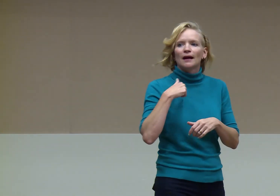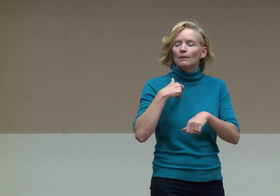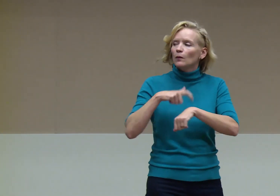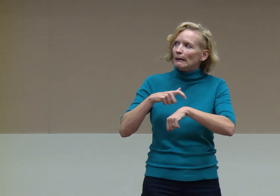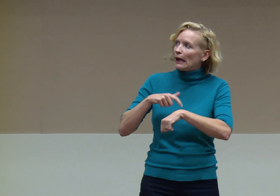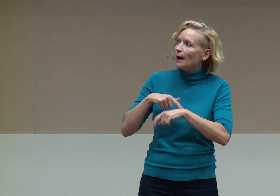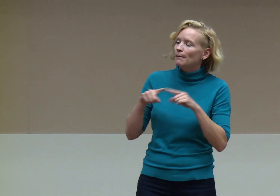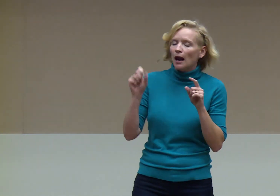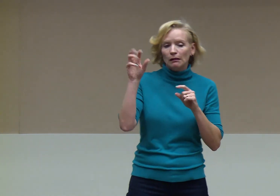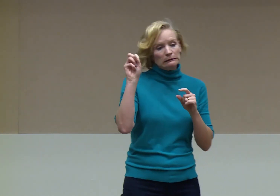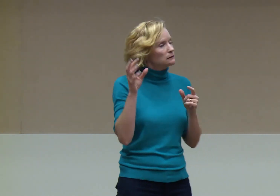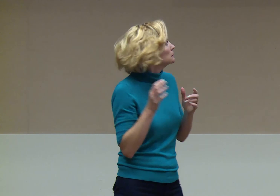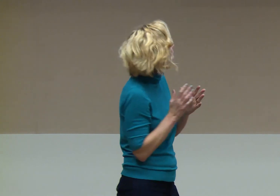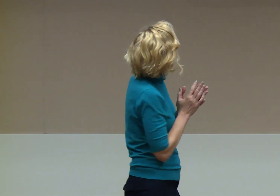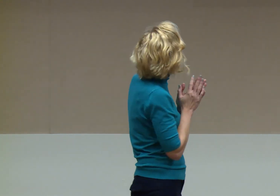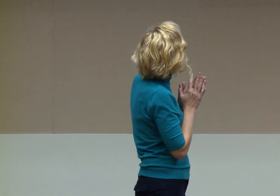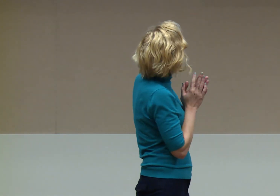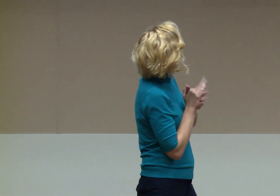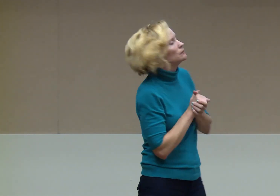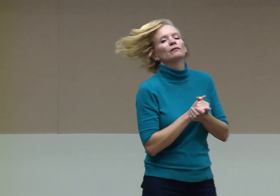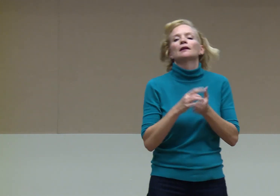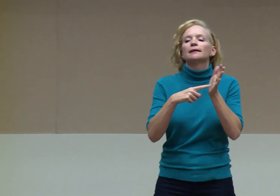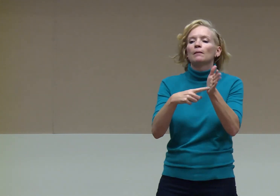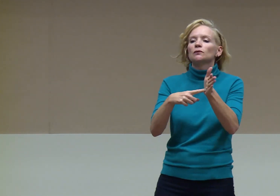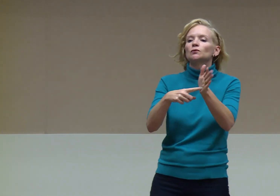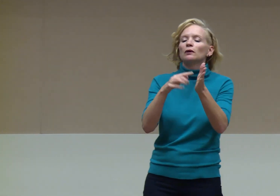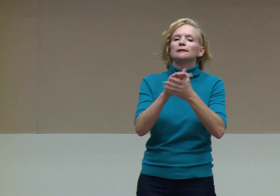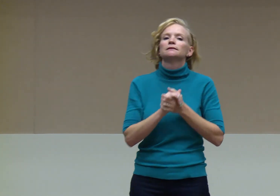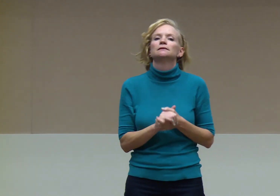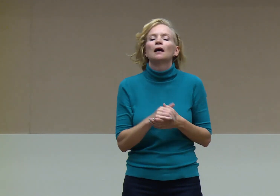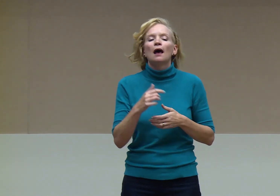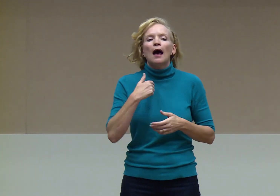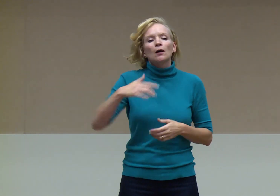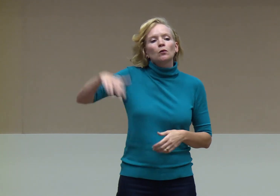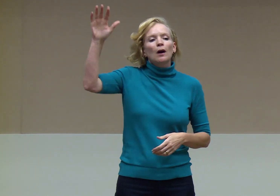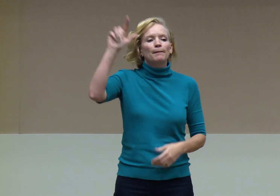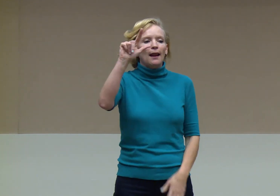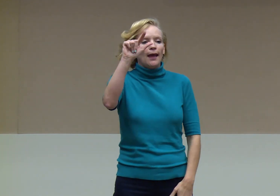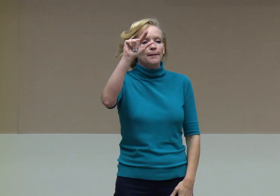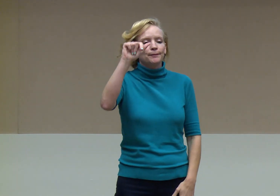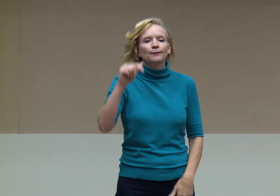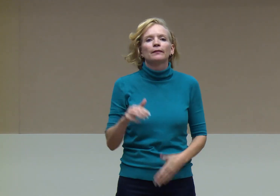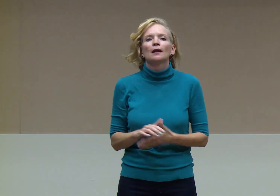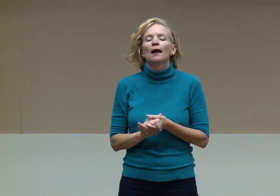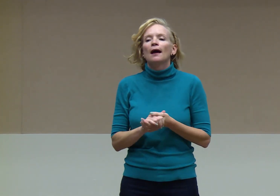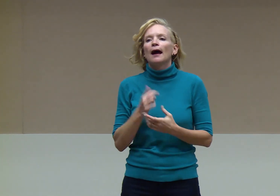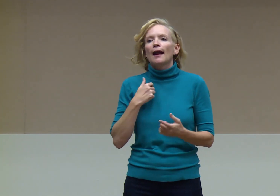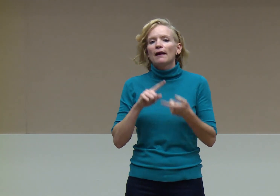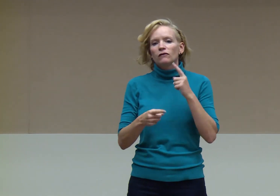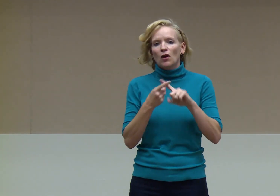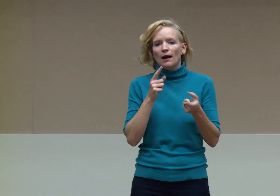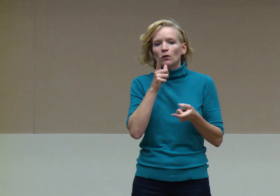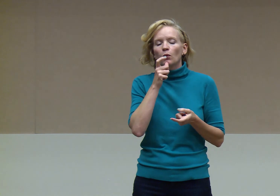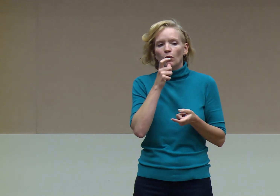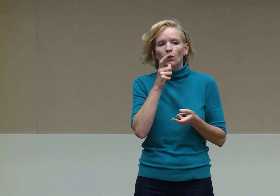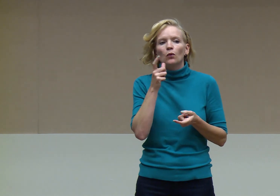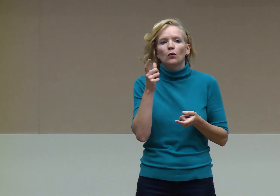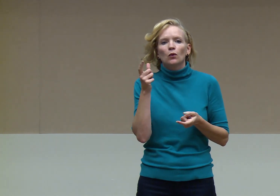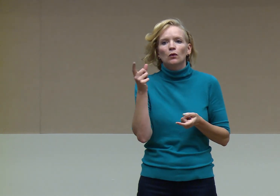I'm not sure exactly how much time I have. I have quite a bit still, but... I grew up in L.A., Los Angeles.